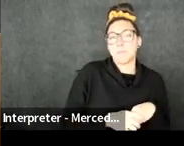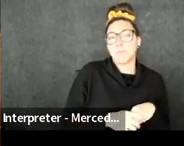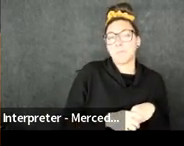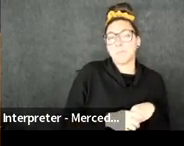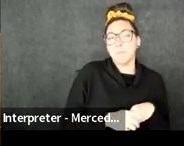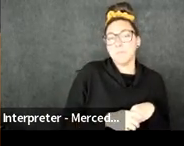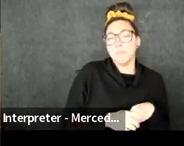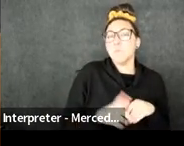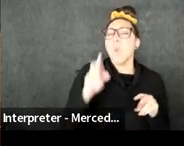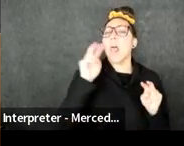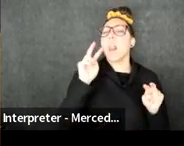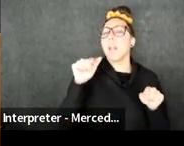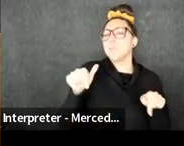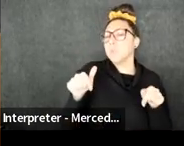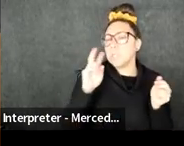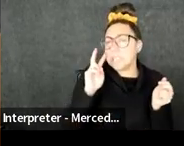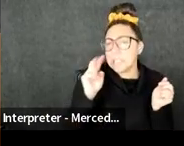to a better community.